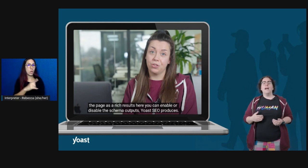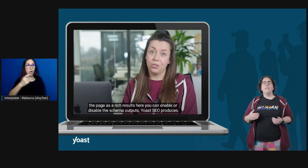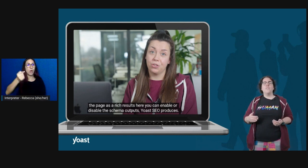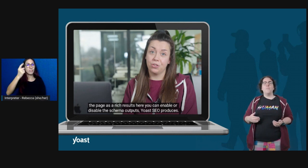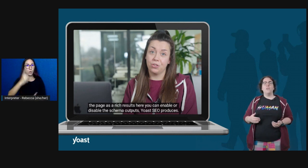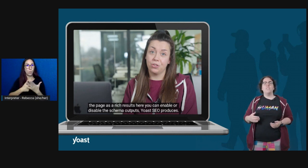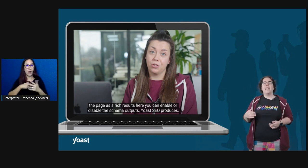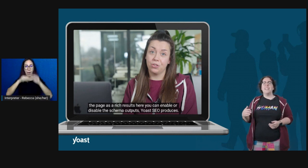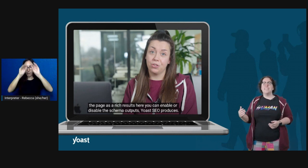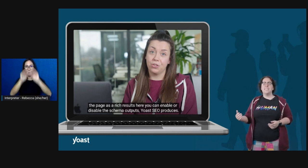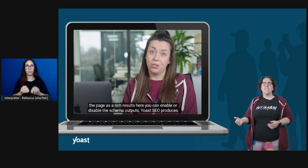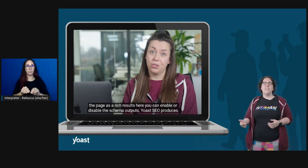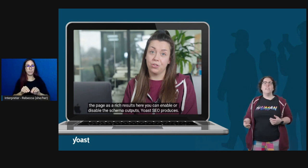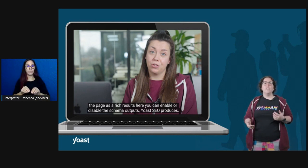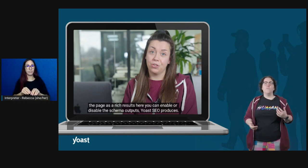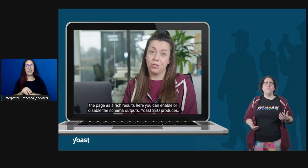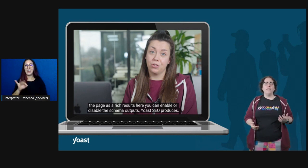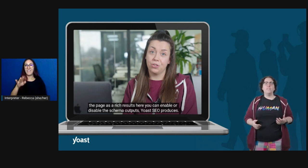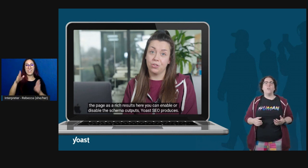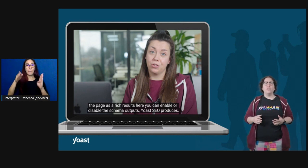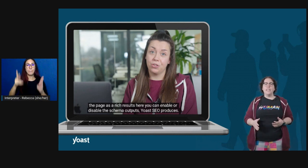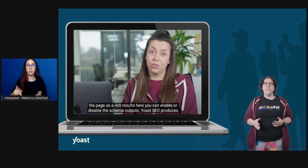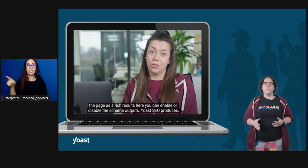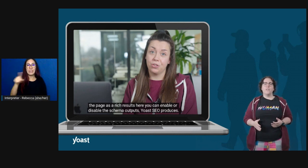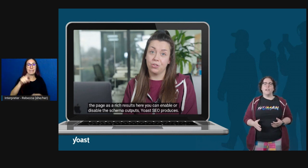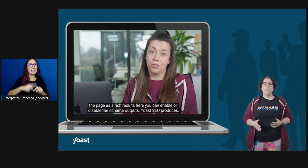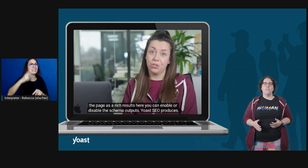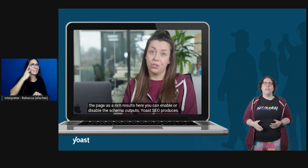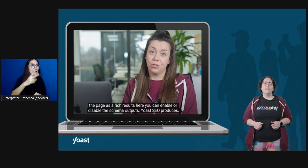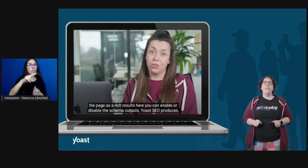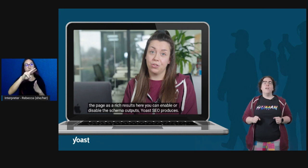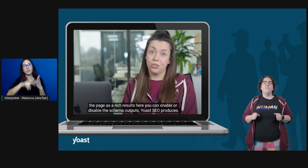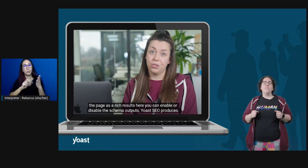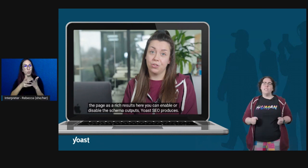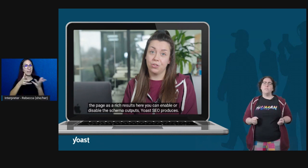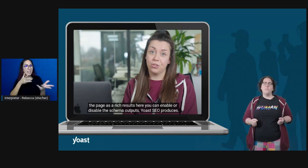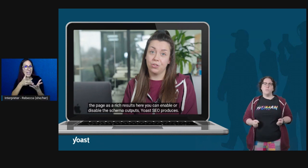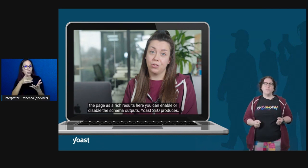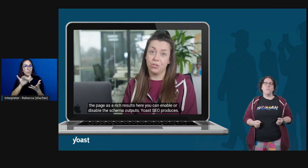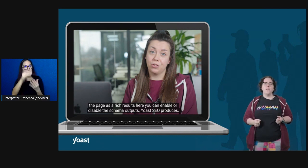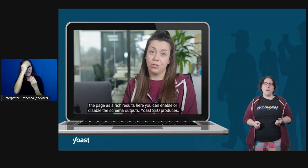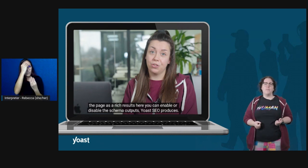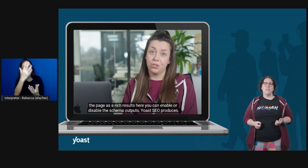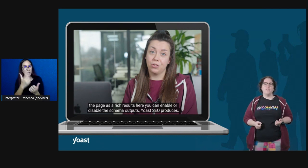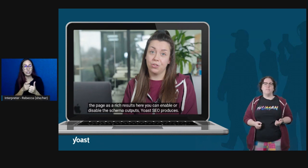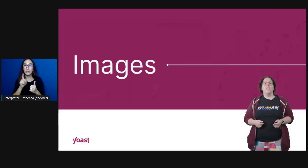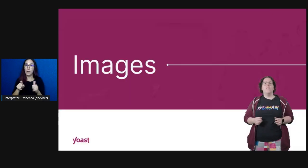And if the person cannot see, read or engage with that content, then you need to be doing something about it.